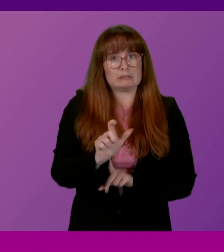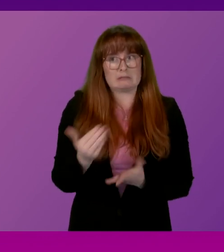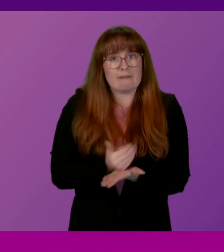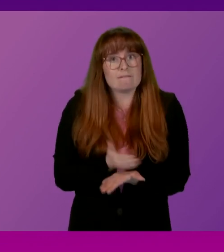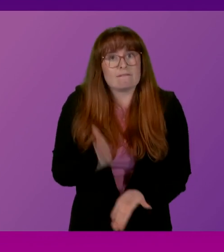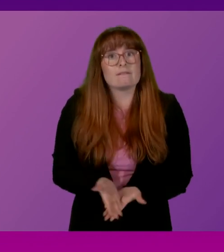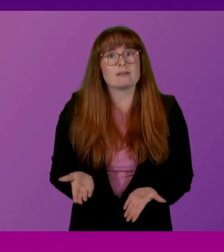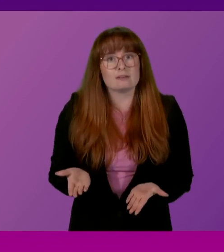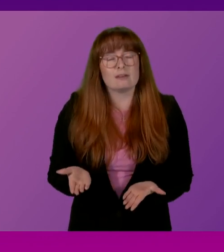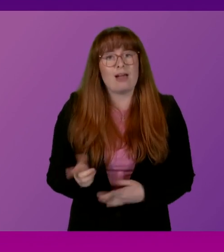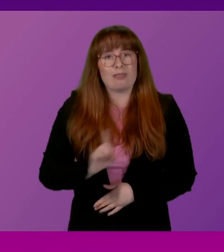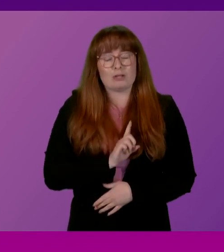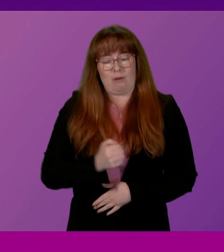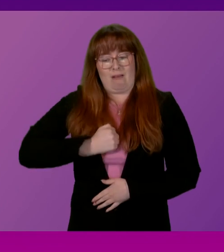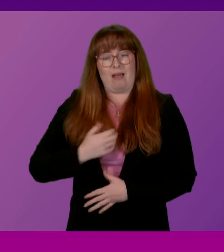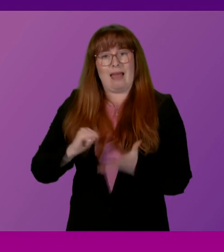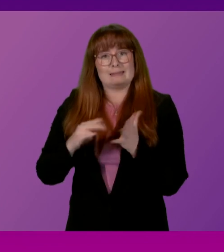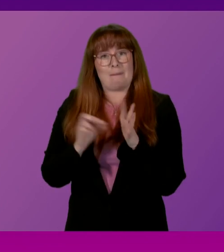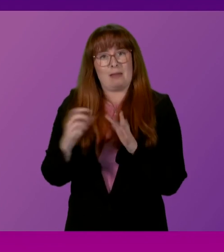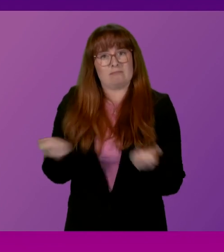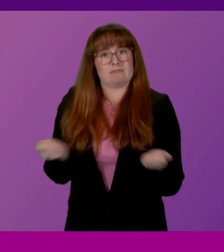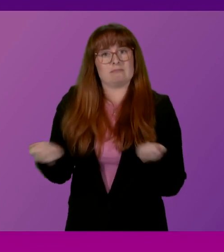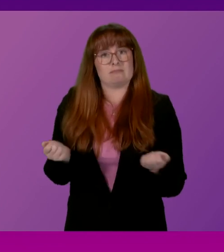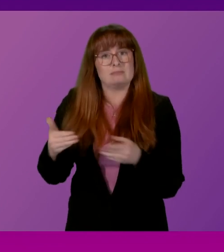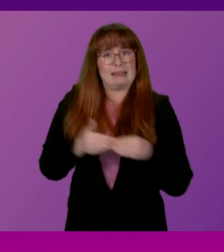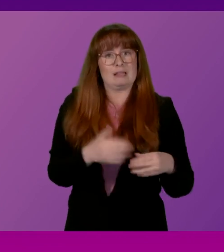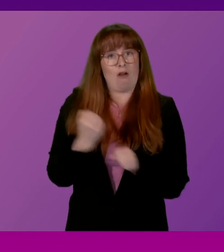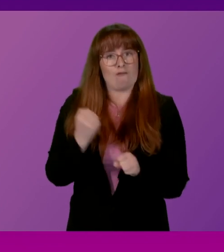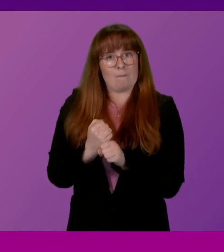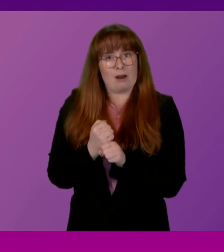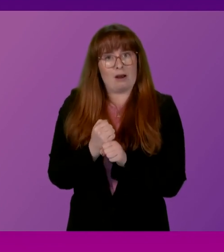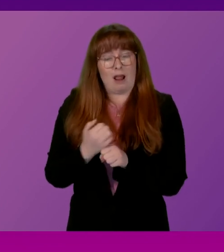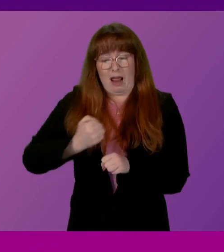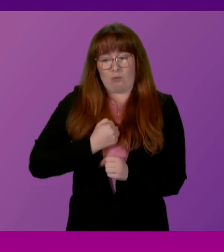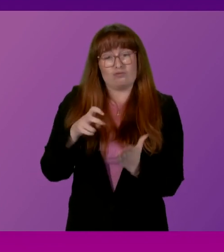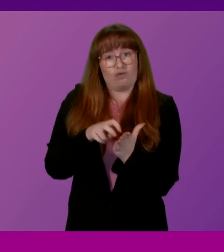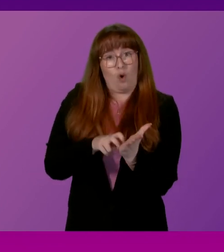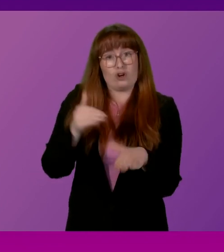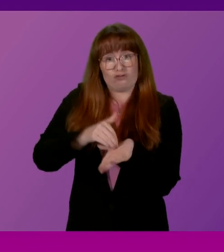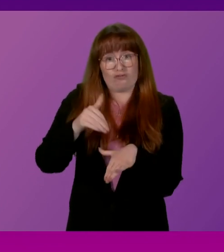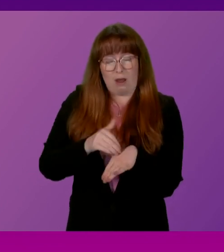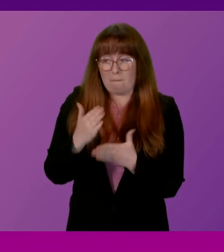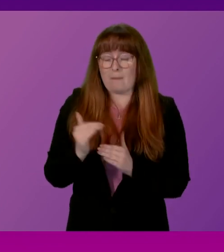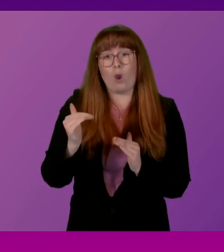That is why, under the SNP-led Scottish Government, recorded crime is at one of its lowest levels